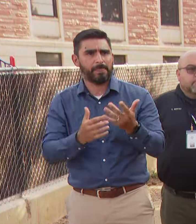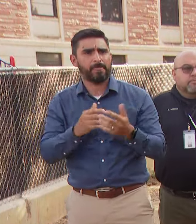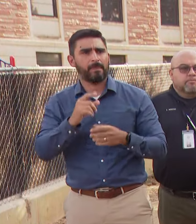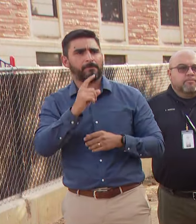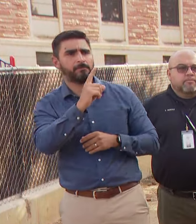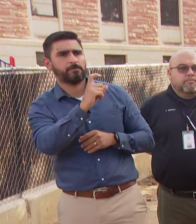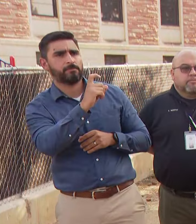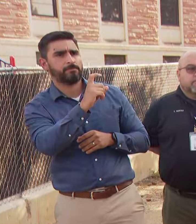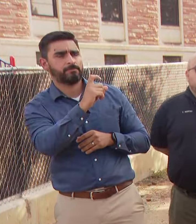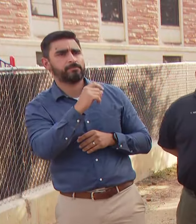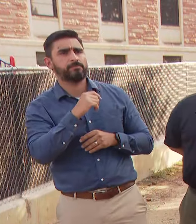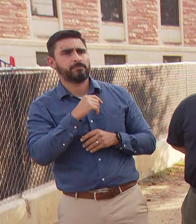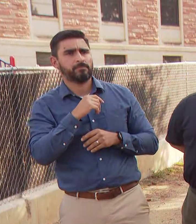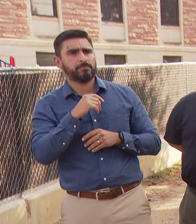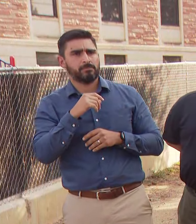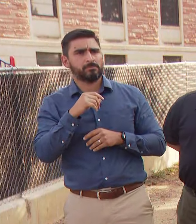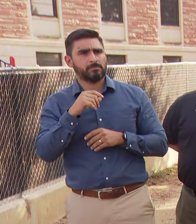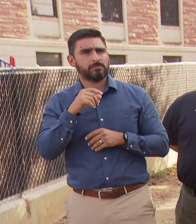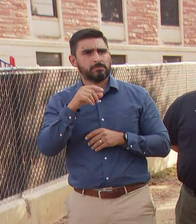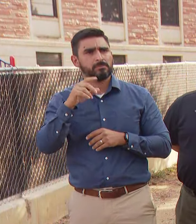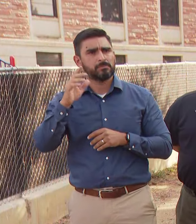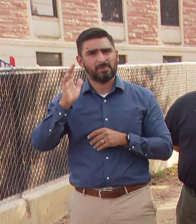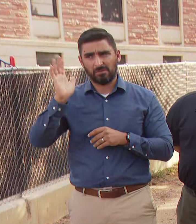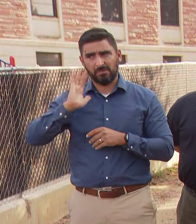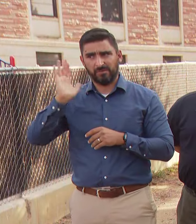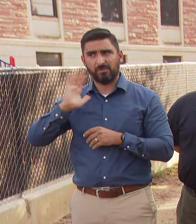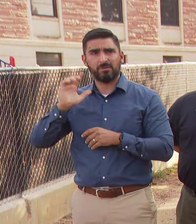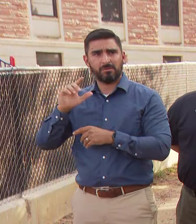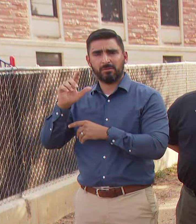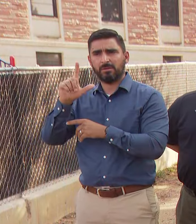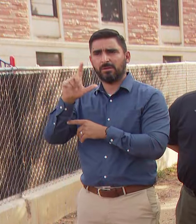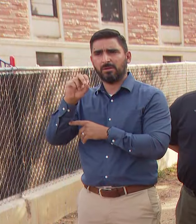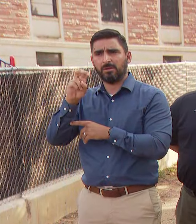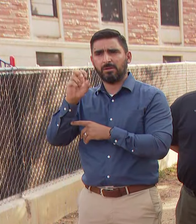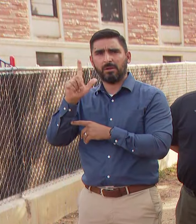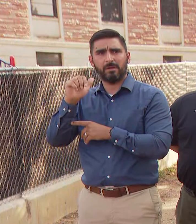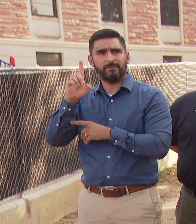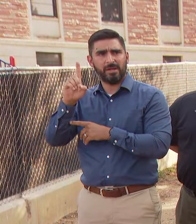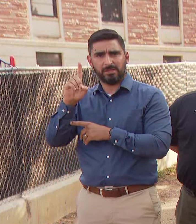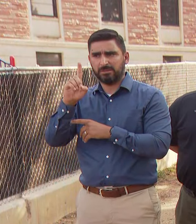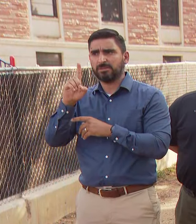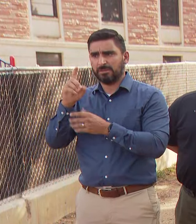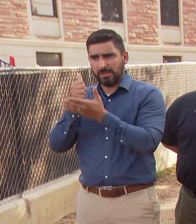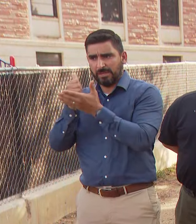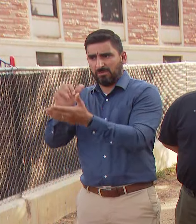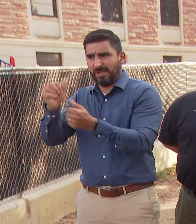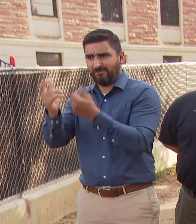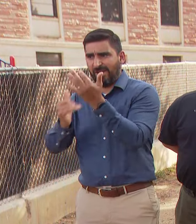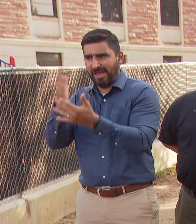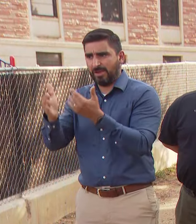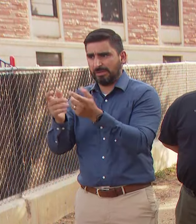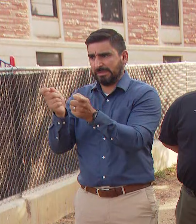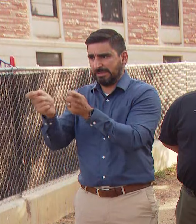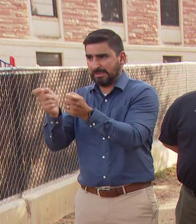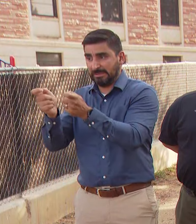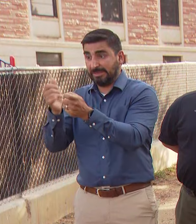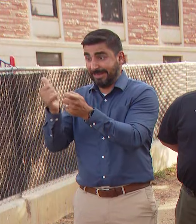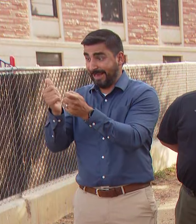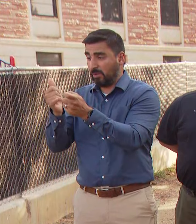uh any resources? I know there were fighting the fire in Loveland or have they all shifted down here? I know you were in Loveland earlier.